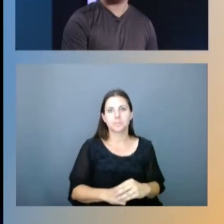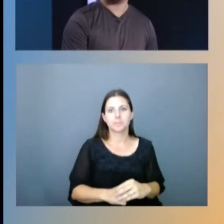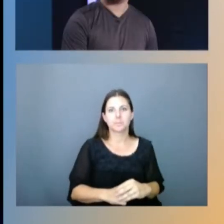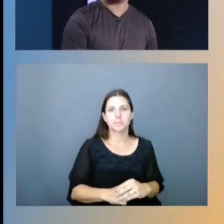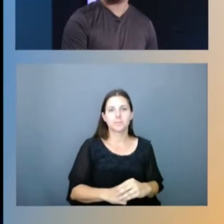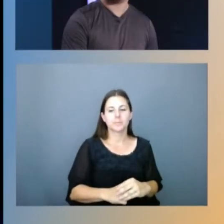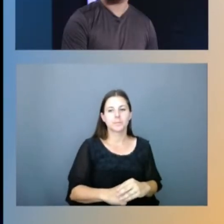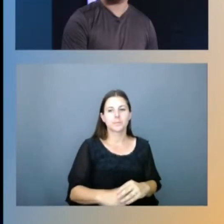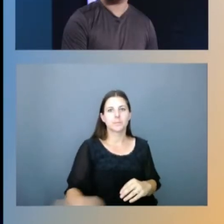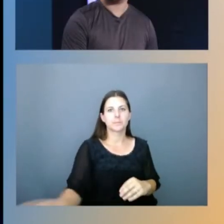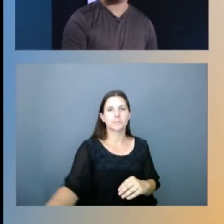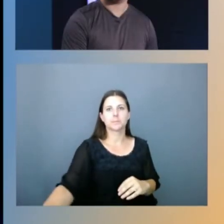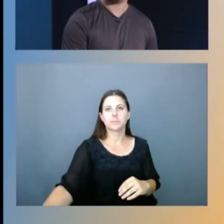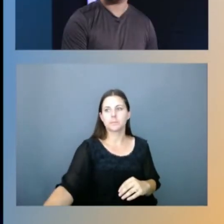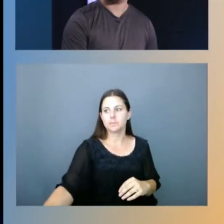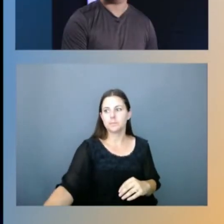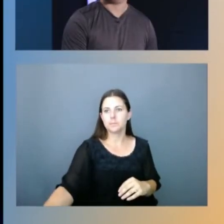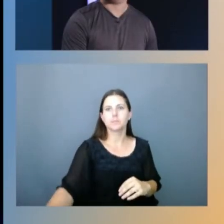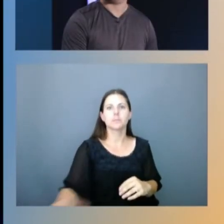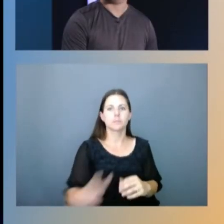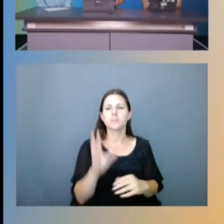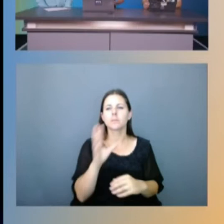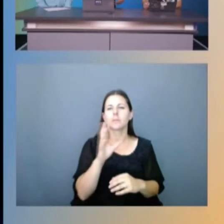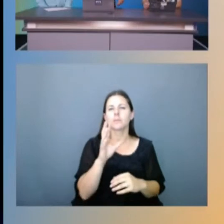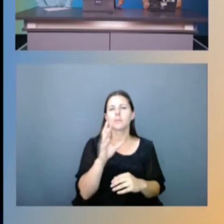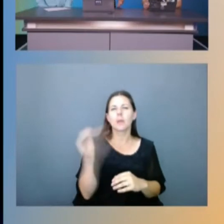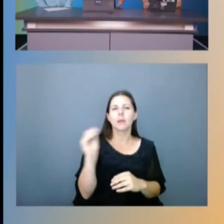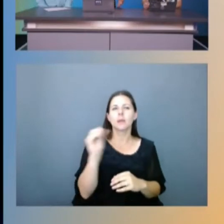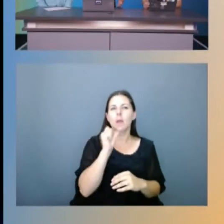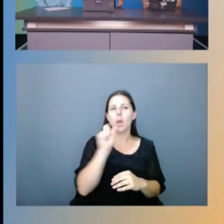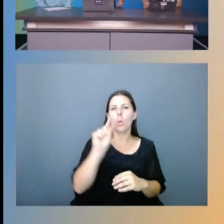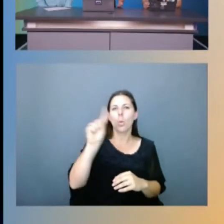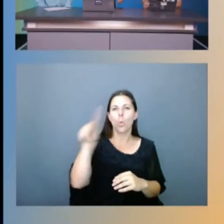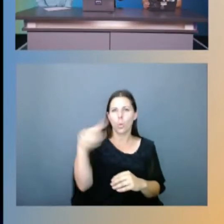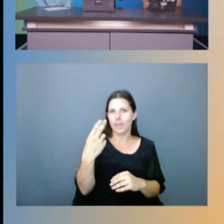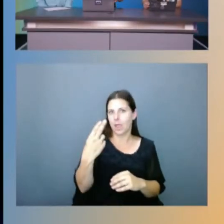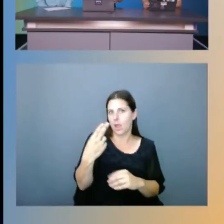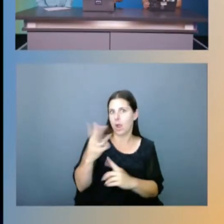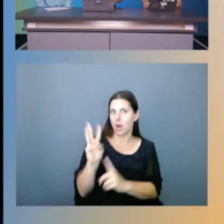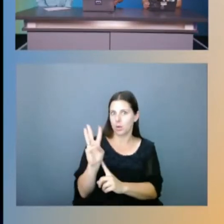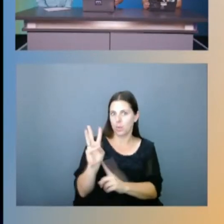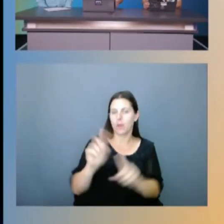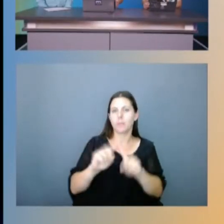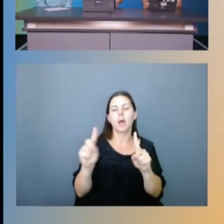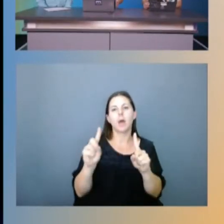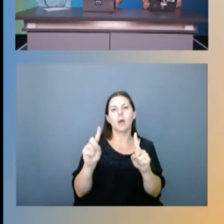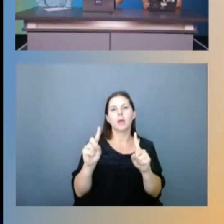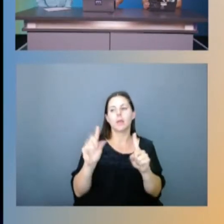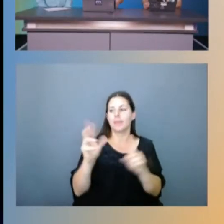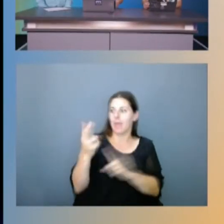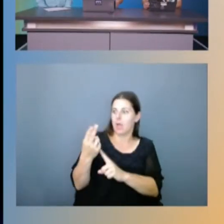Yeah, and it's not just about hardware, right? It's really about the marrying of the hardware with what we're doing on the software side.